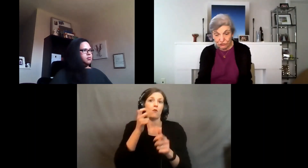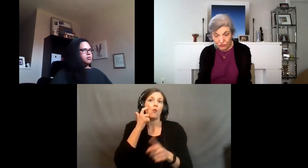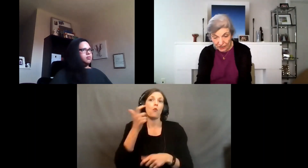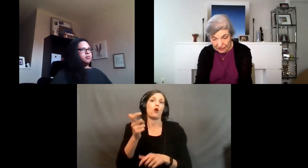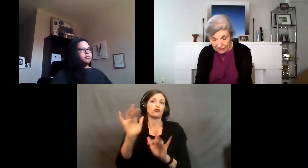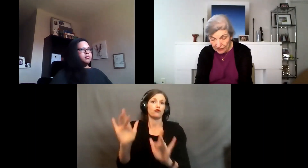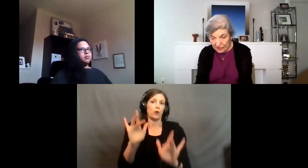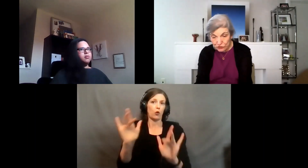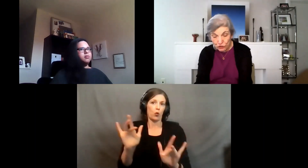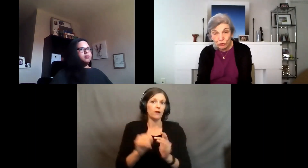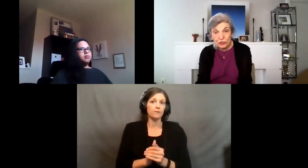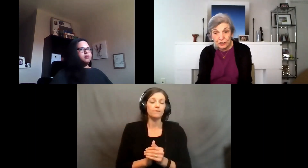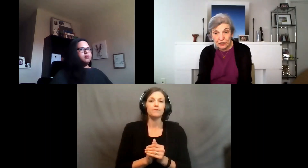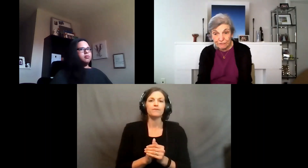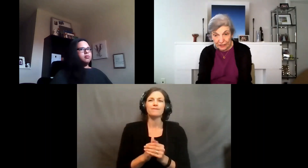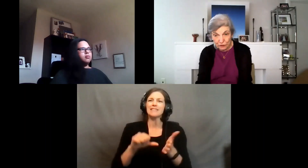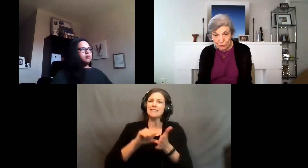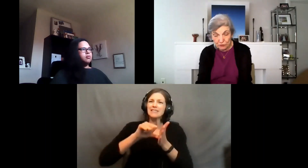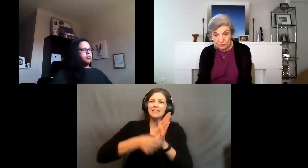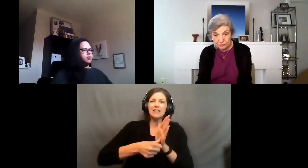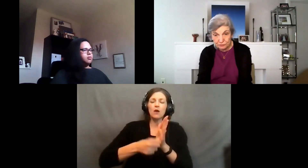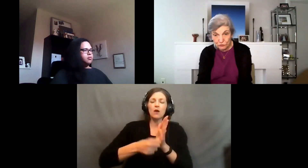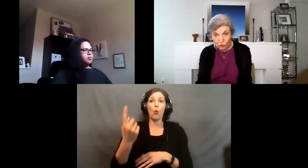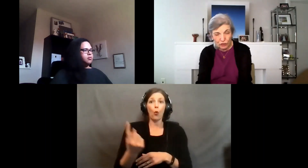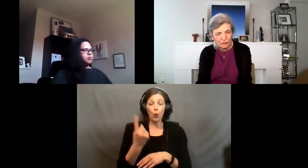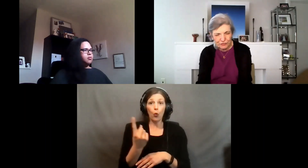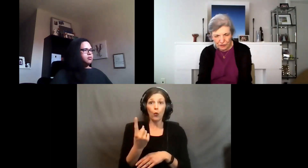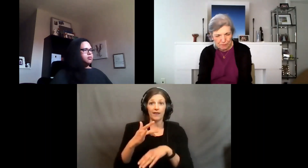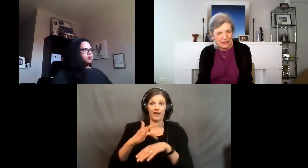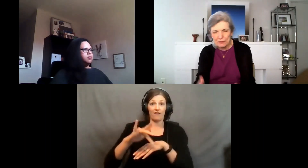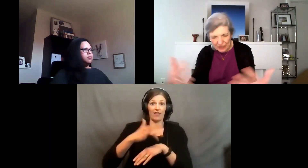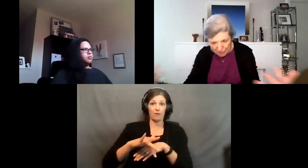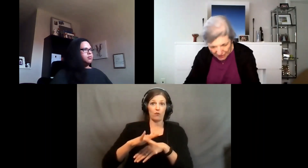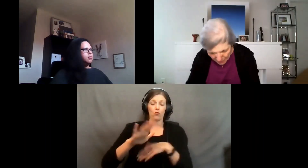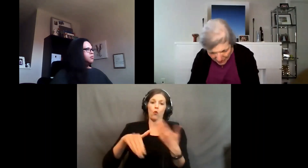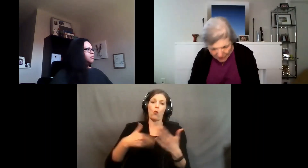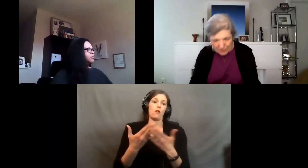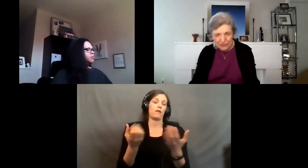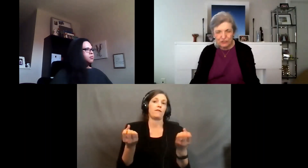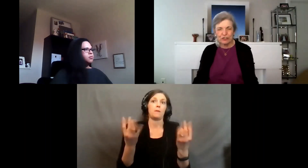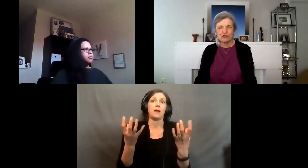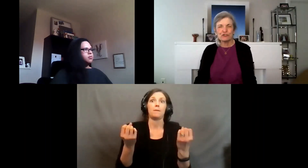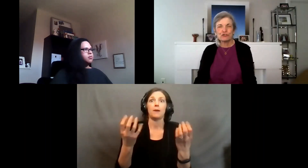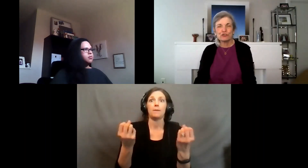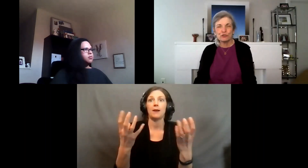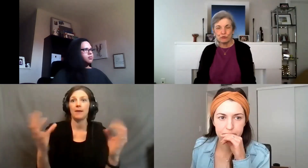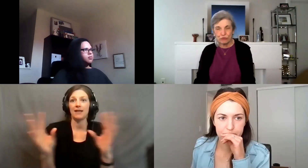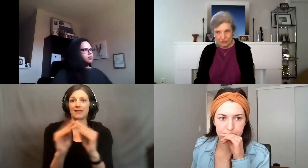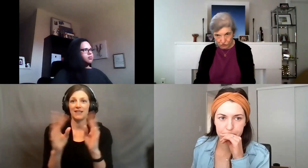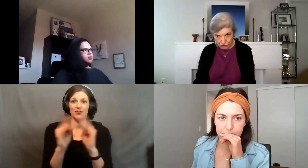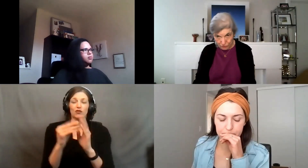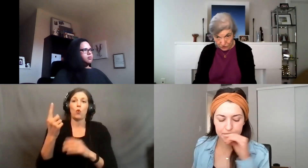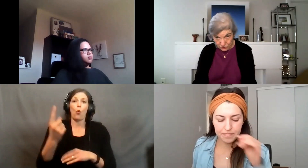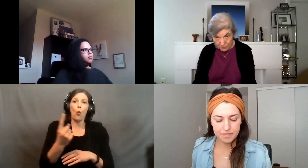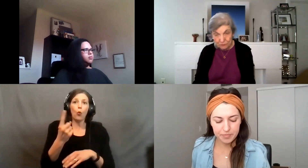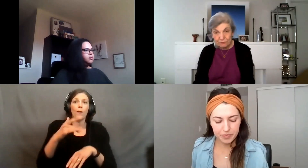that it is only available 13:03:06 to registrants